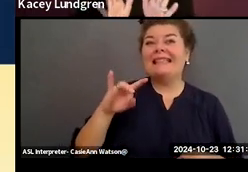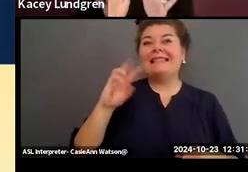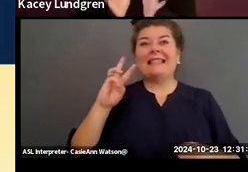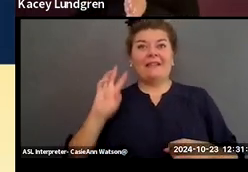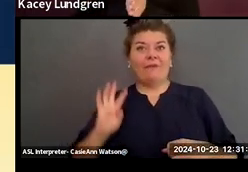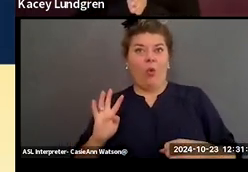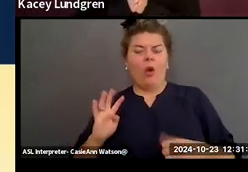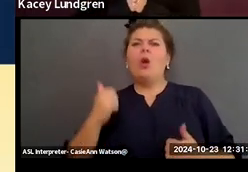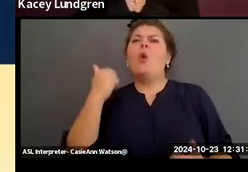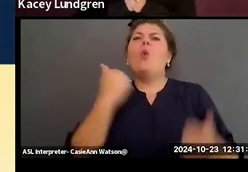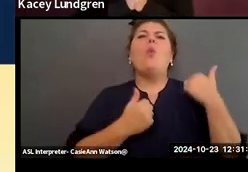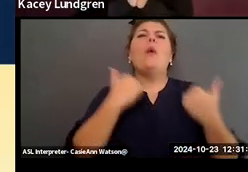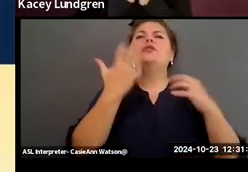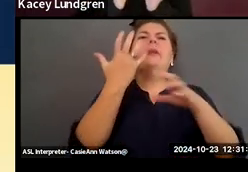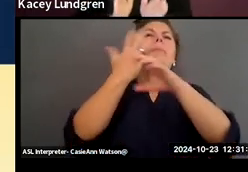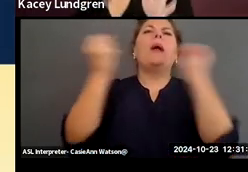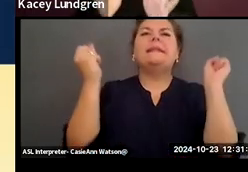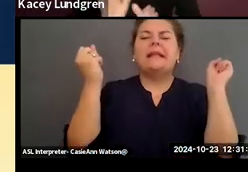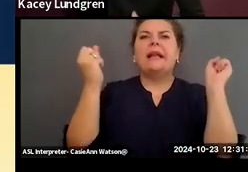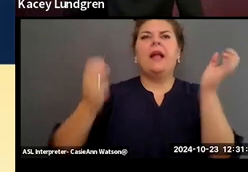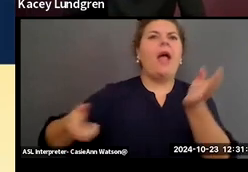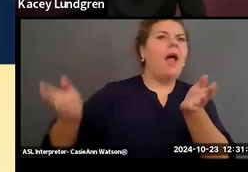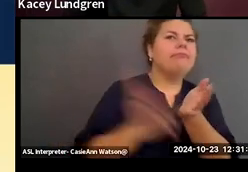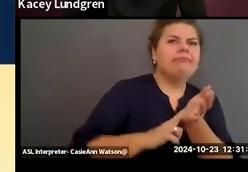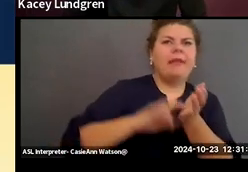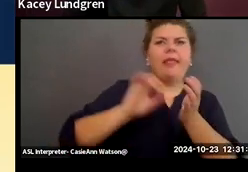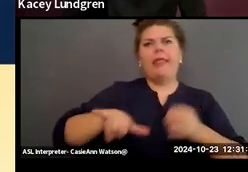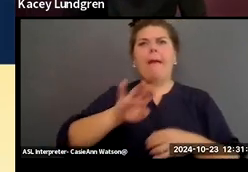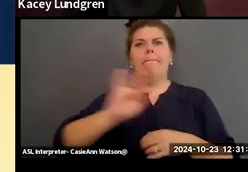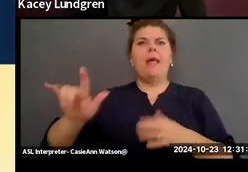so which president signed that bill into law?